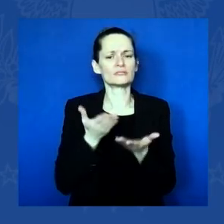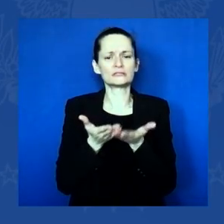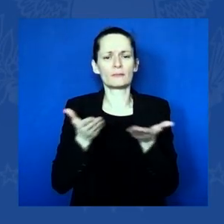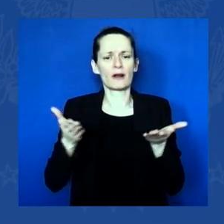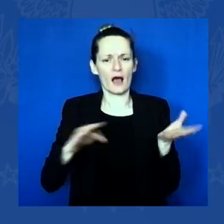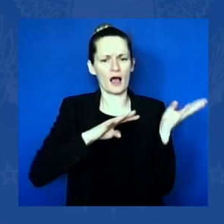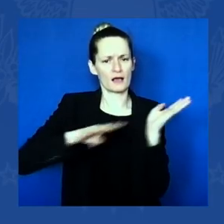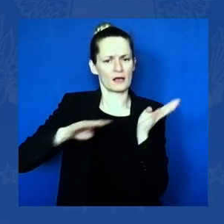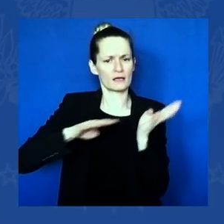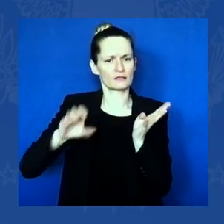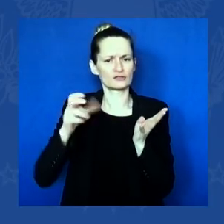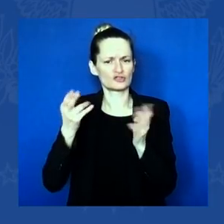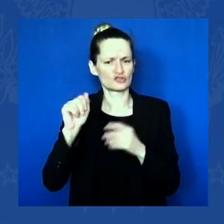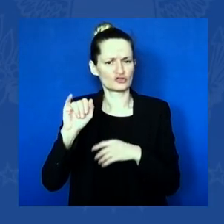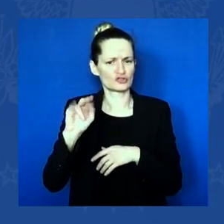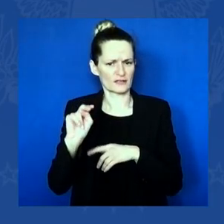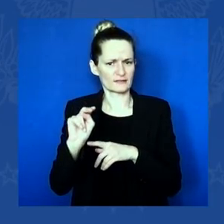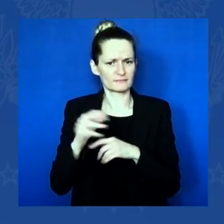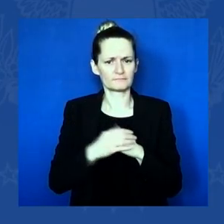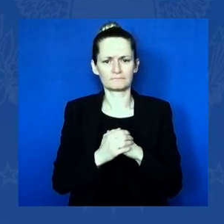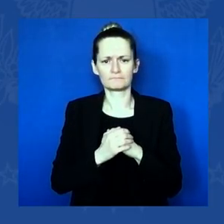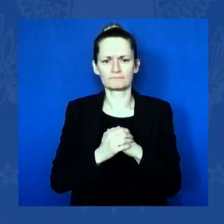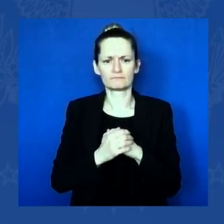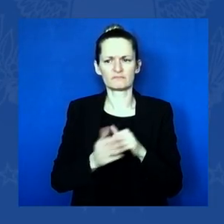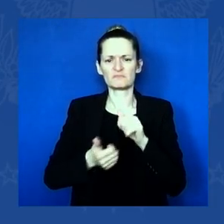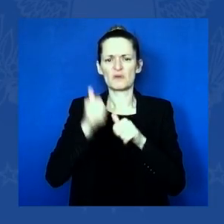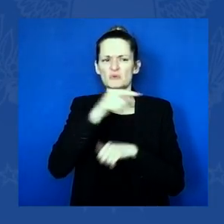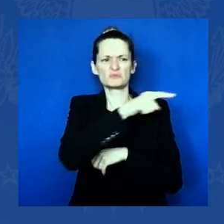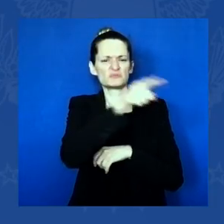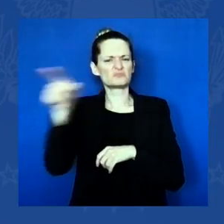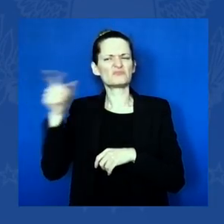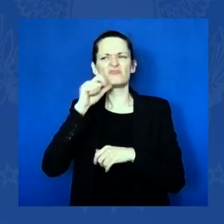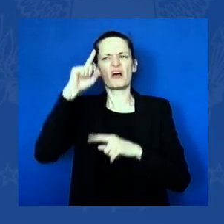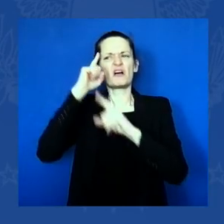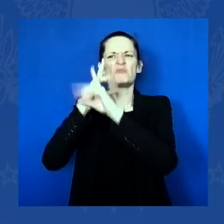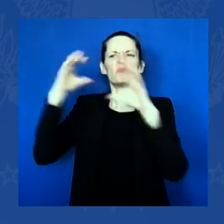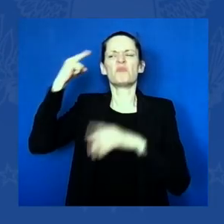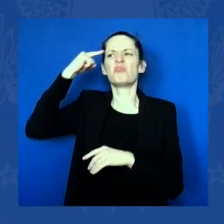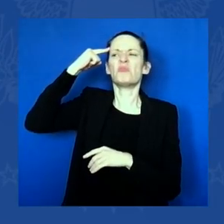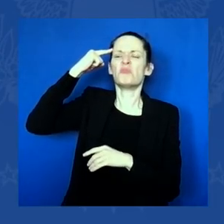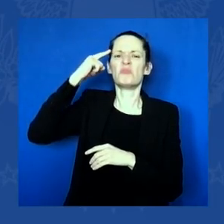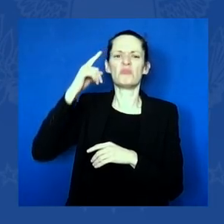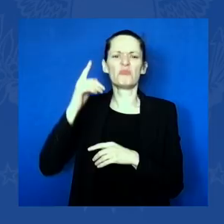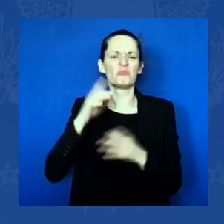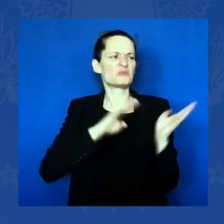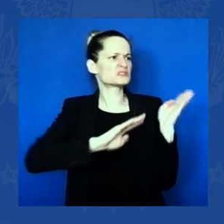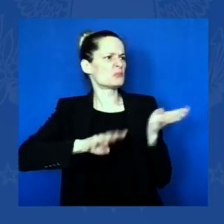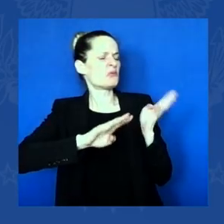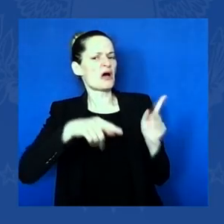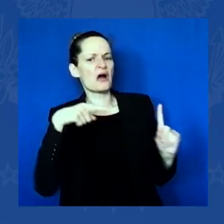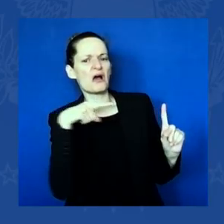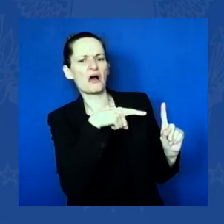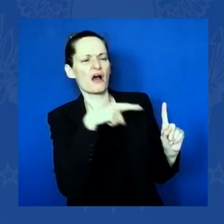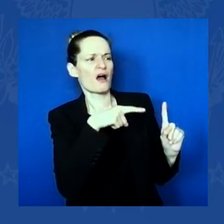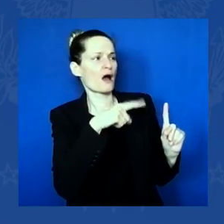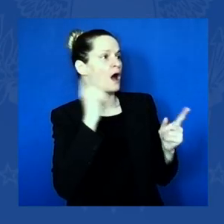never think twice about until something goes wrong. And during this pandemic,